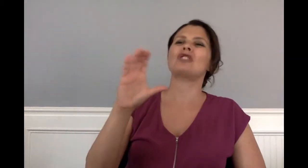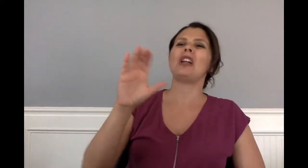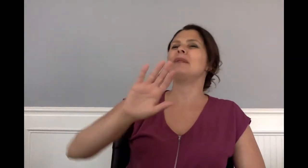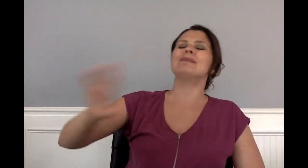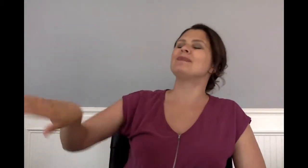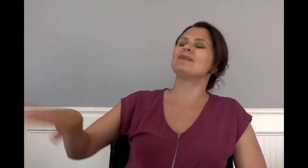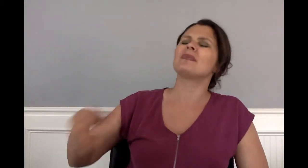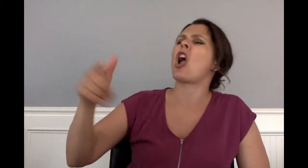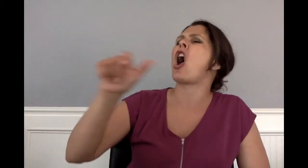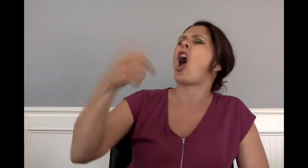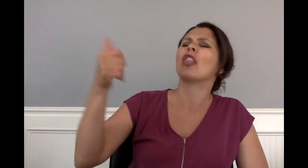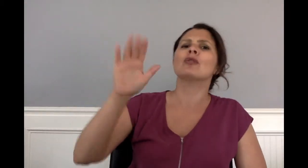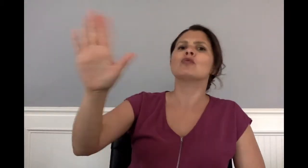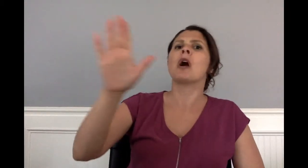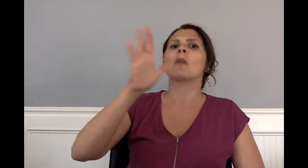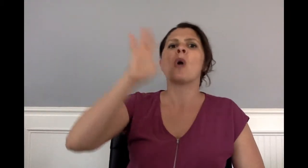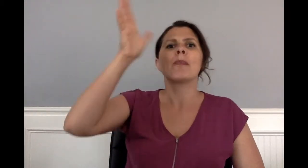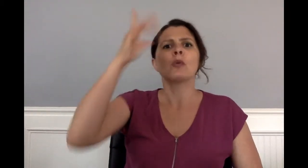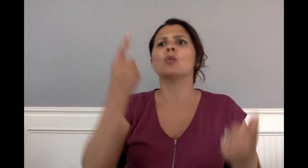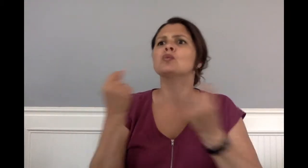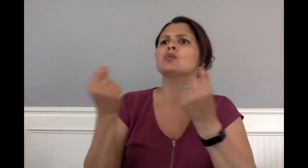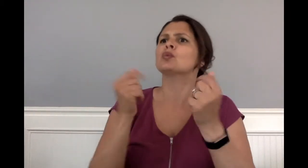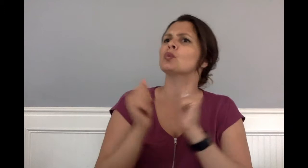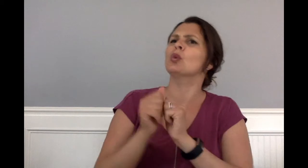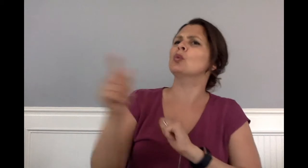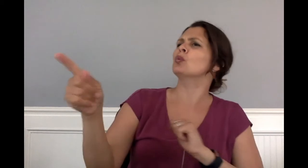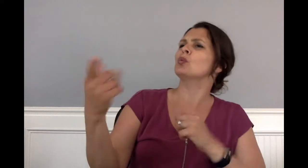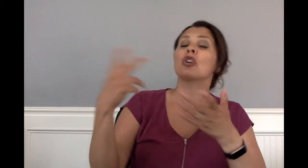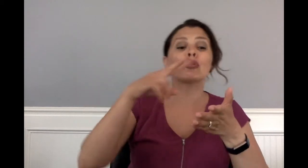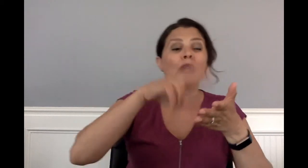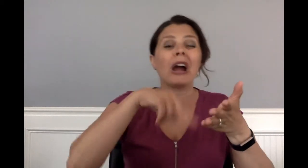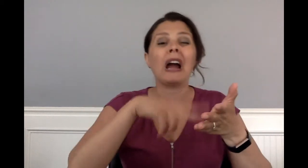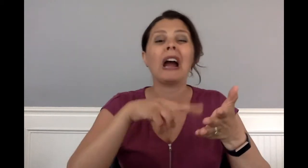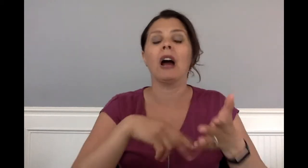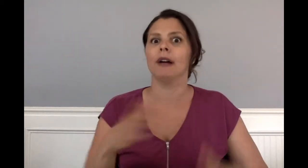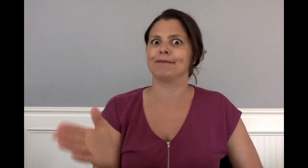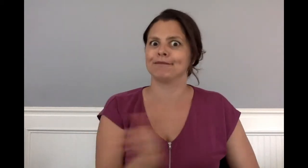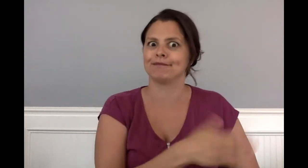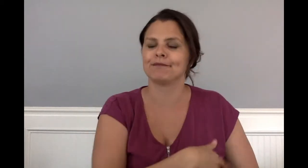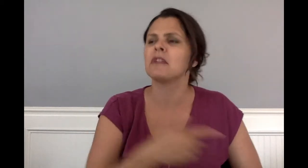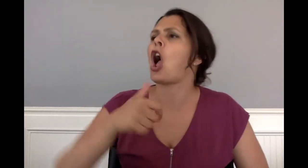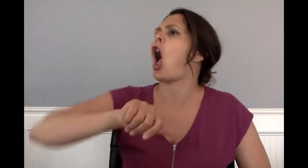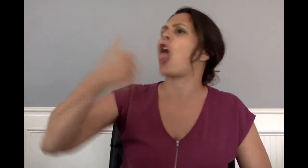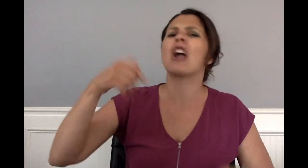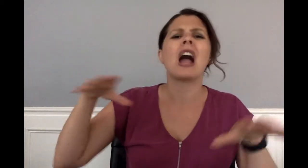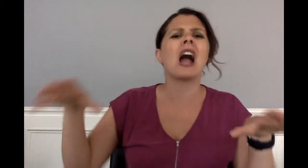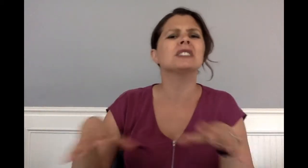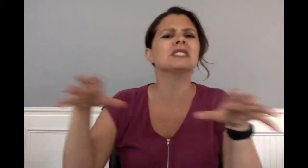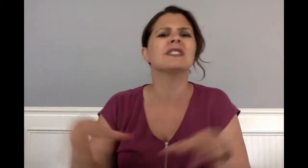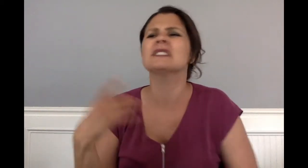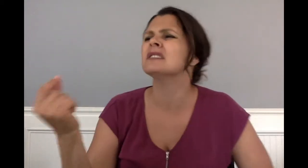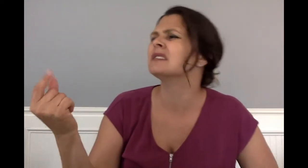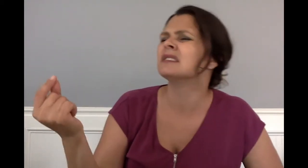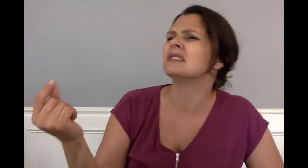“What else did your grandparents do with you,” Charlie asked, “besides reading?”